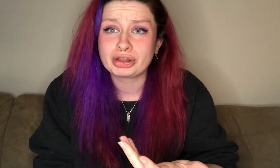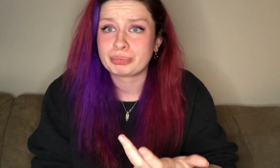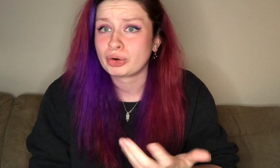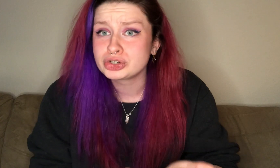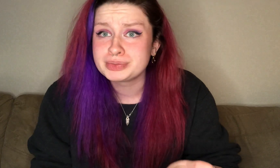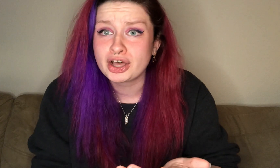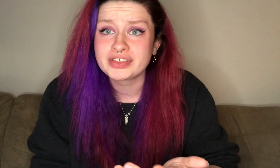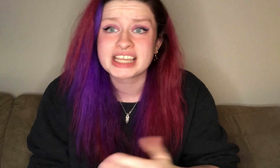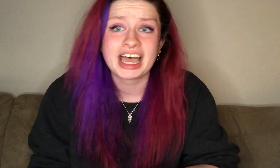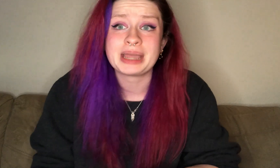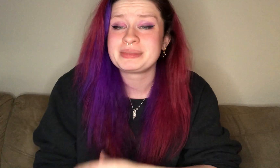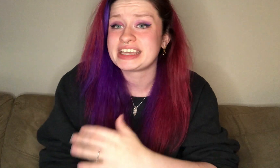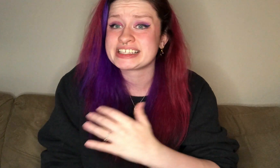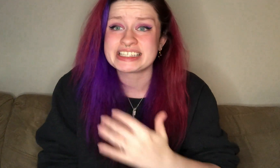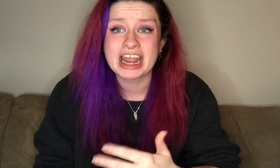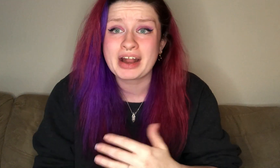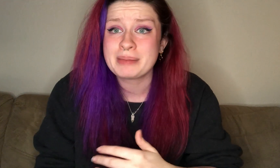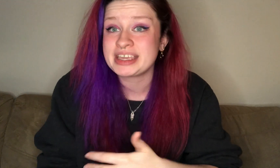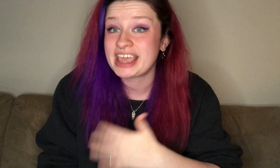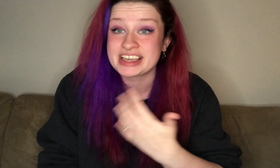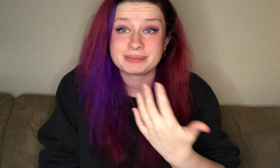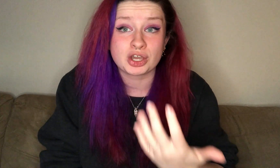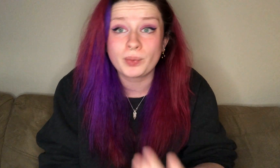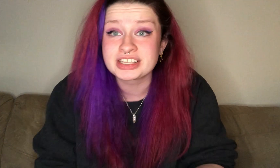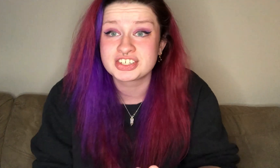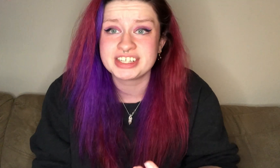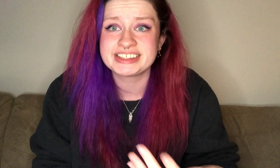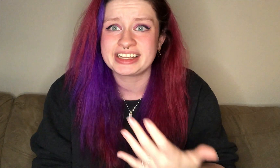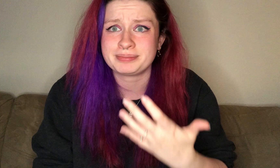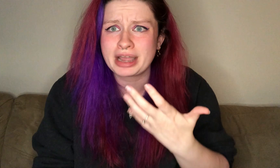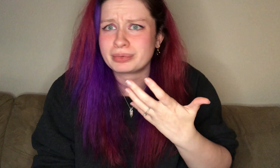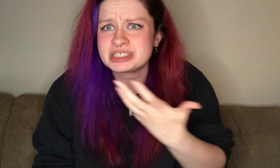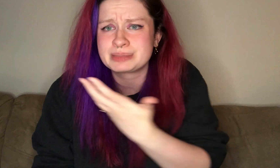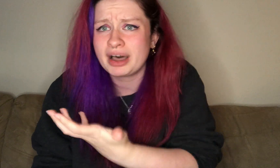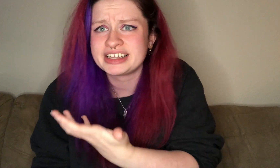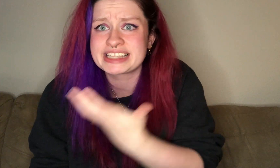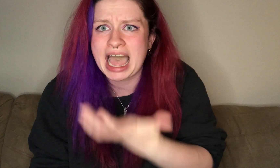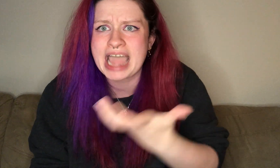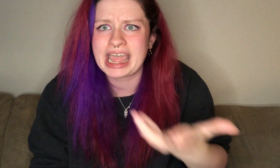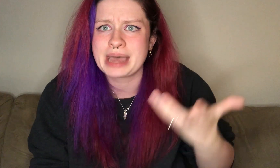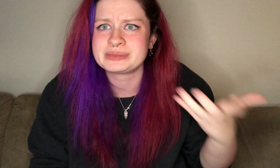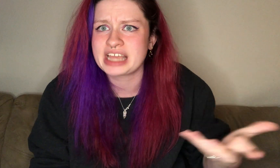approach me all the time they stare at me they ask me questions and my response "i am Deaf"